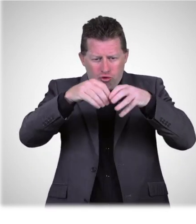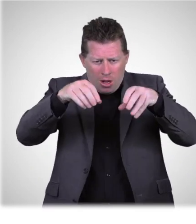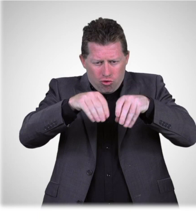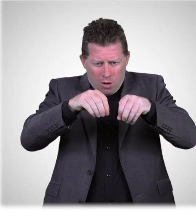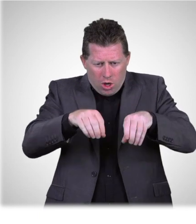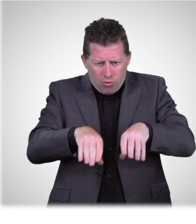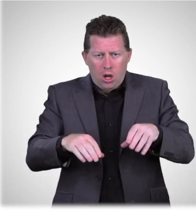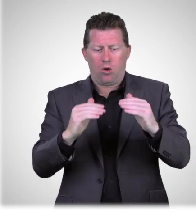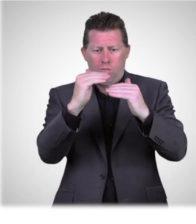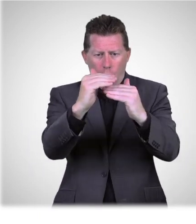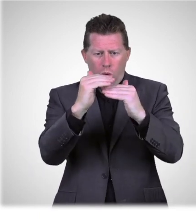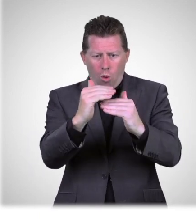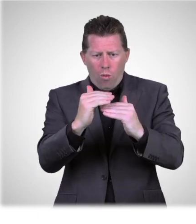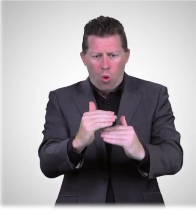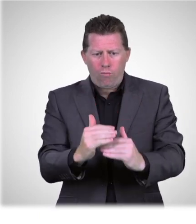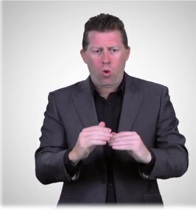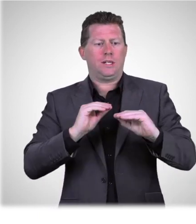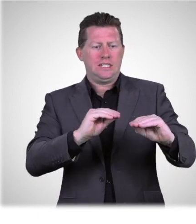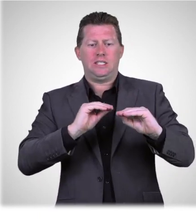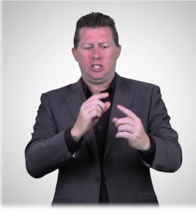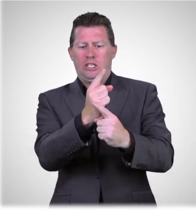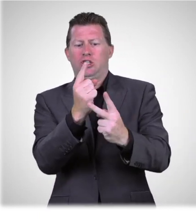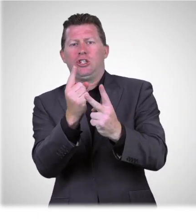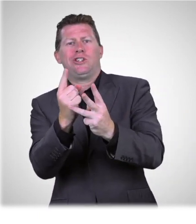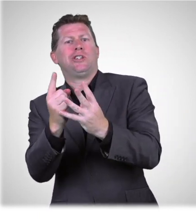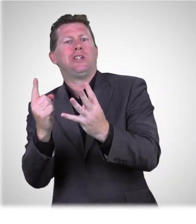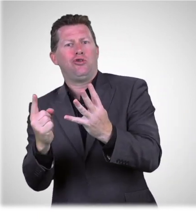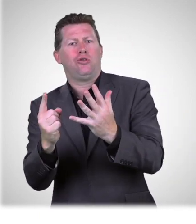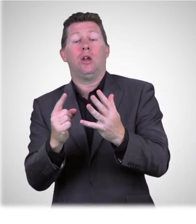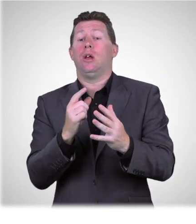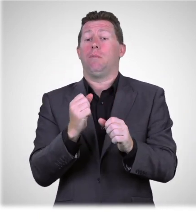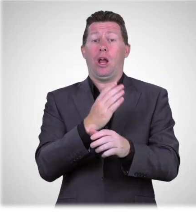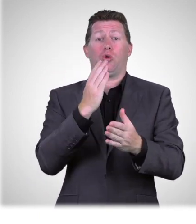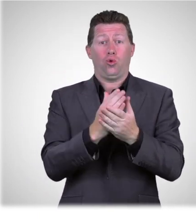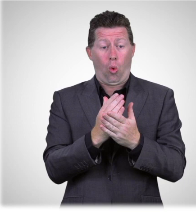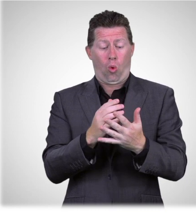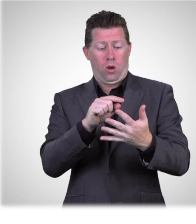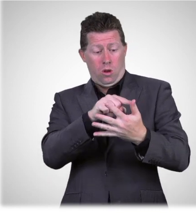into smaller teachable components. Again, it's important to state what students will be able to